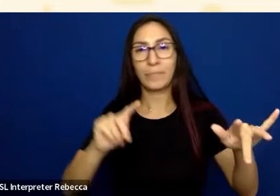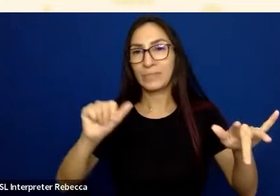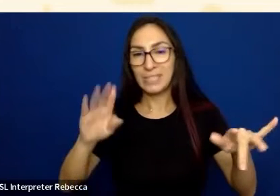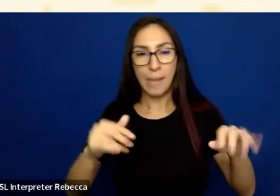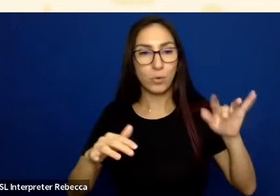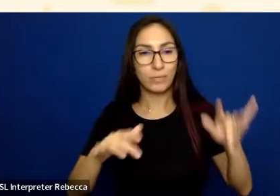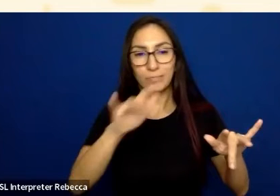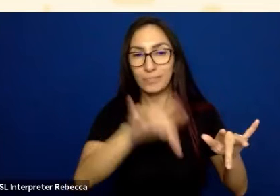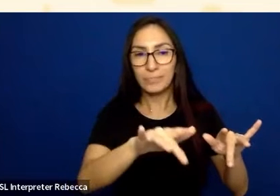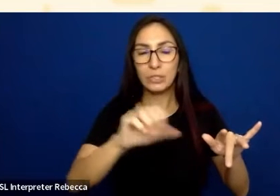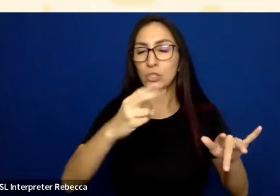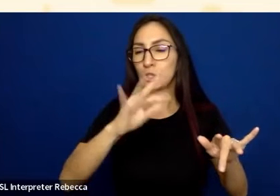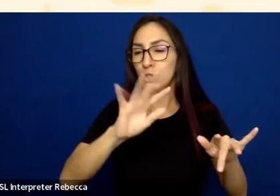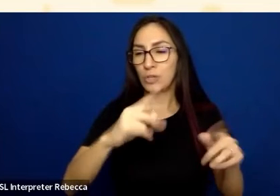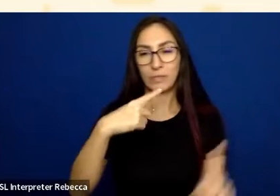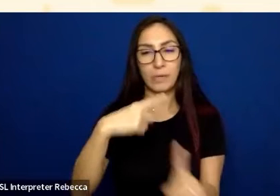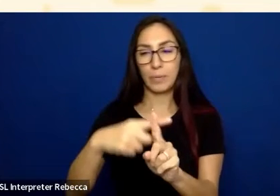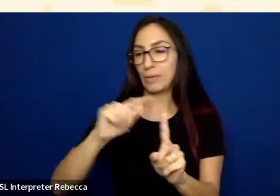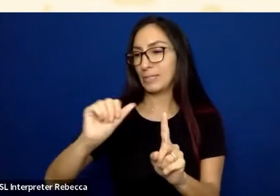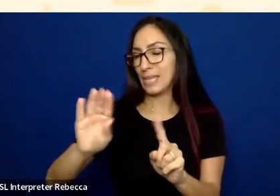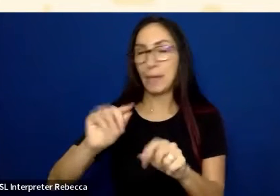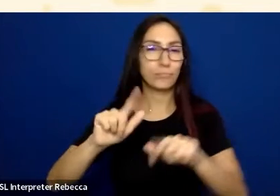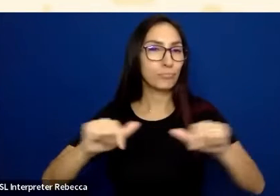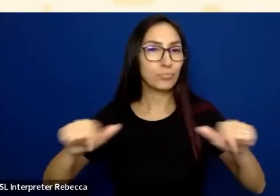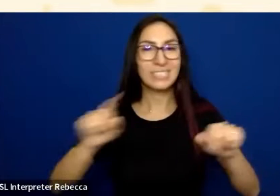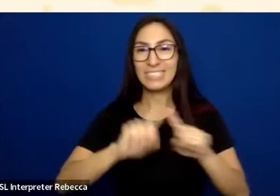Yes, different components require different interactions.